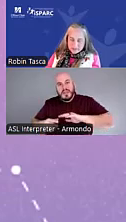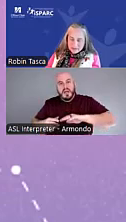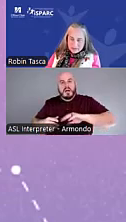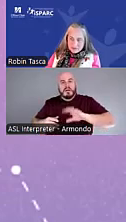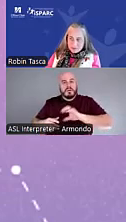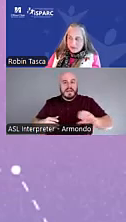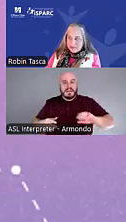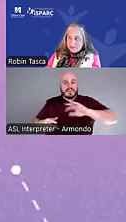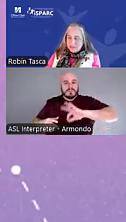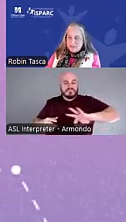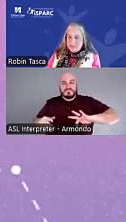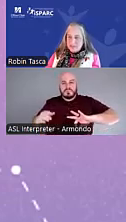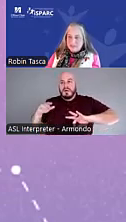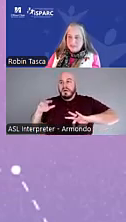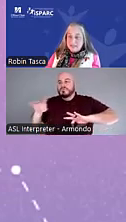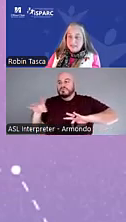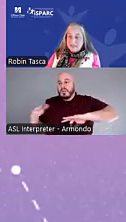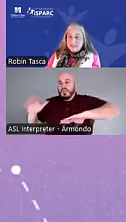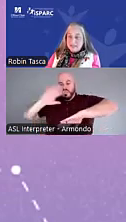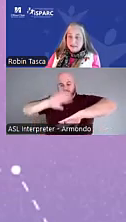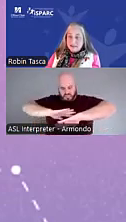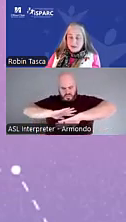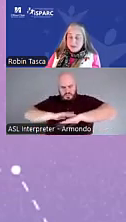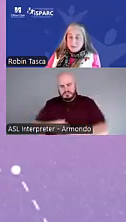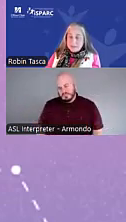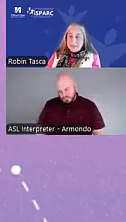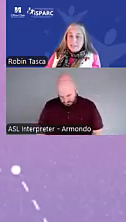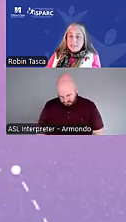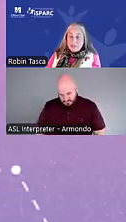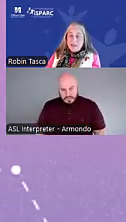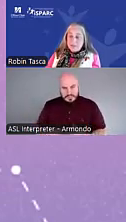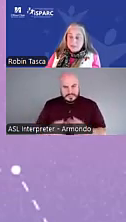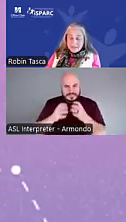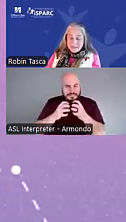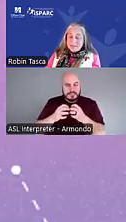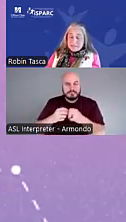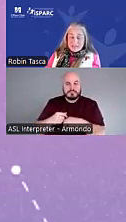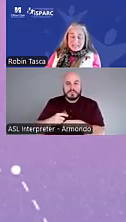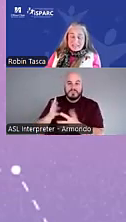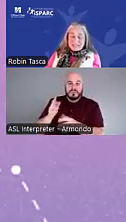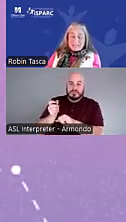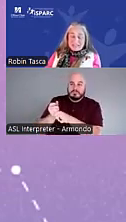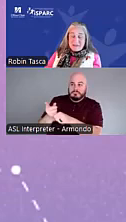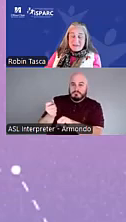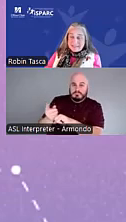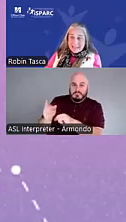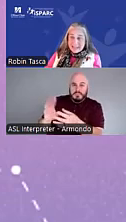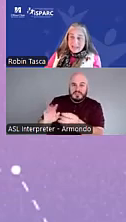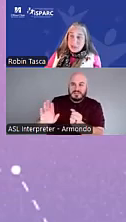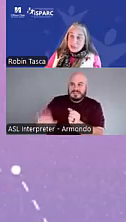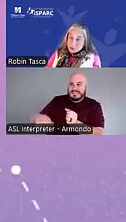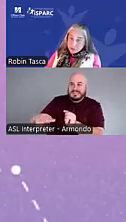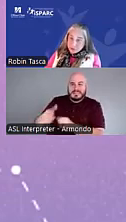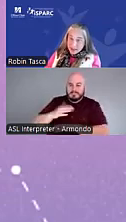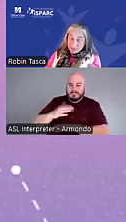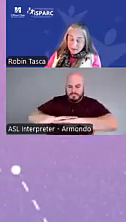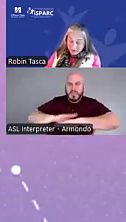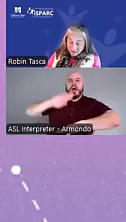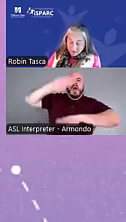makes it very difficult for me. I actually have sent messages to them telling them that that is a bad practice, and two of them